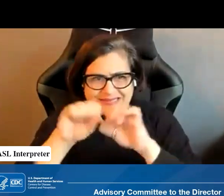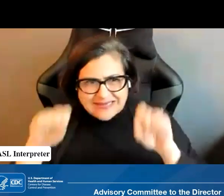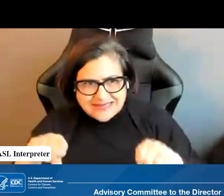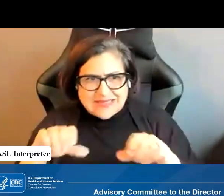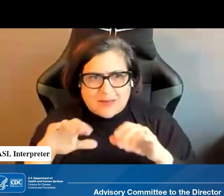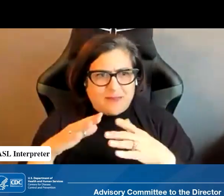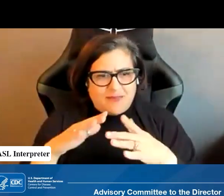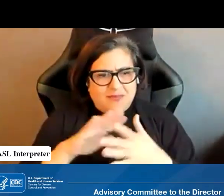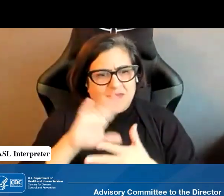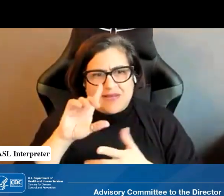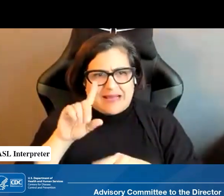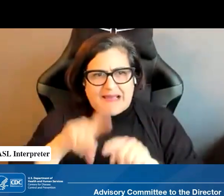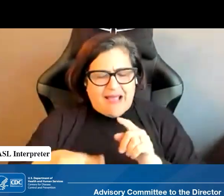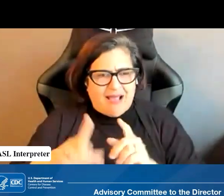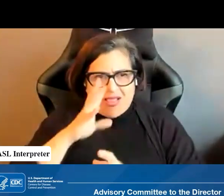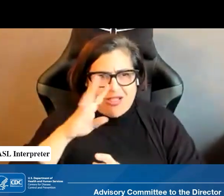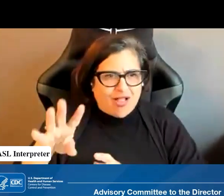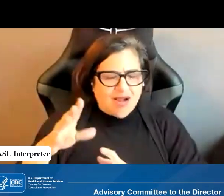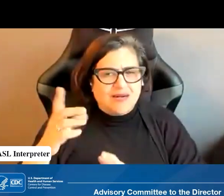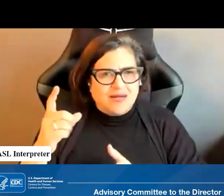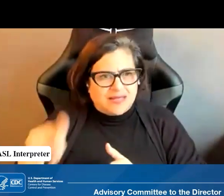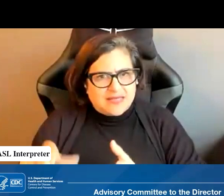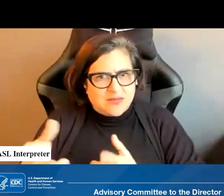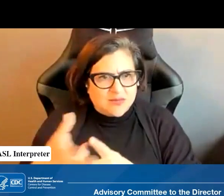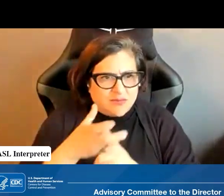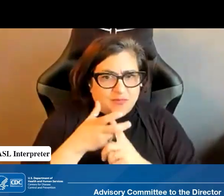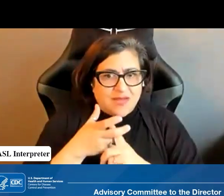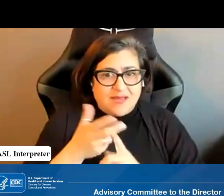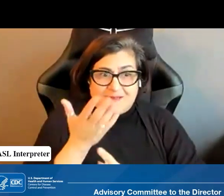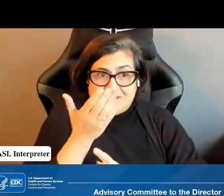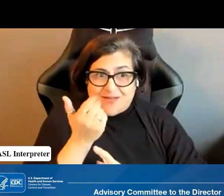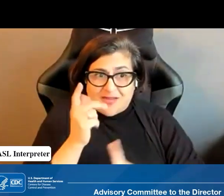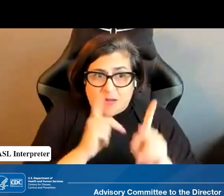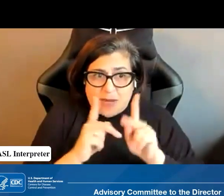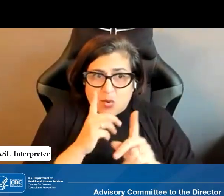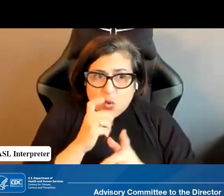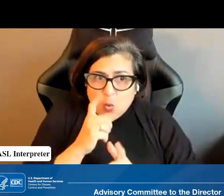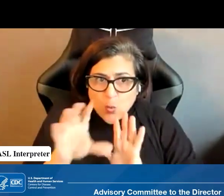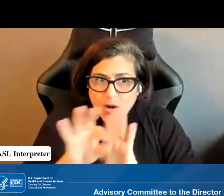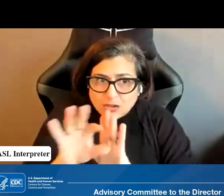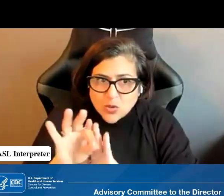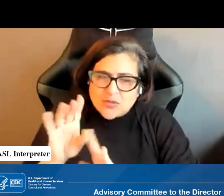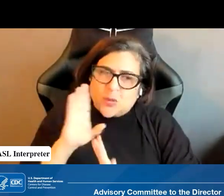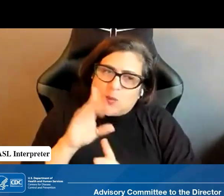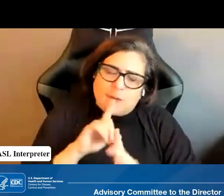I think the 15 folks that come on, the workgroup will be key as Kate has pointed out that expertise.